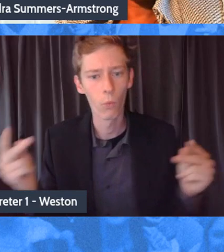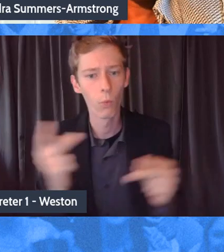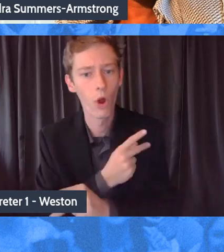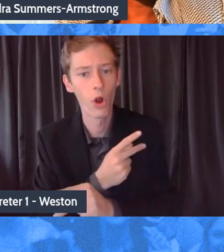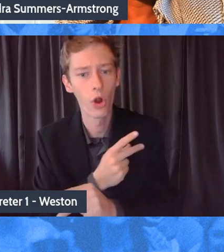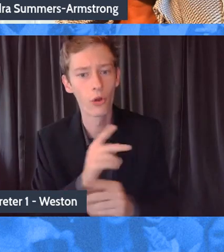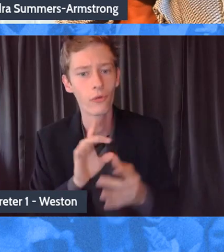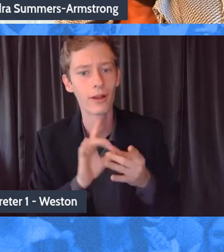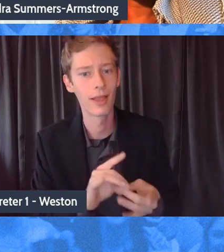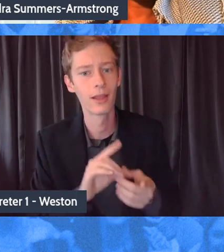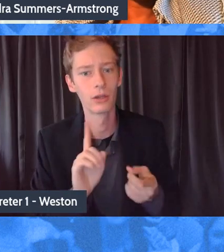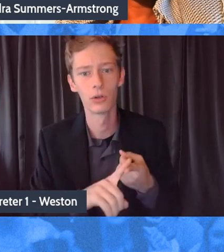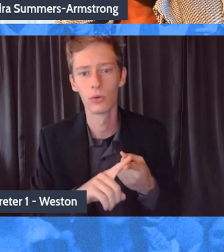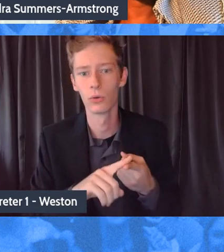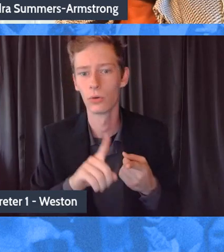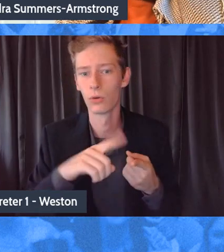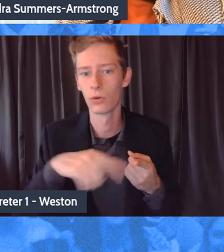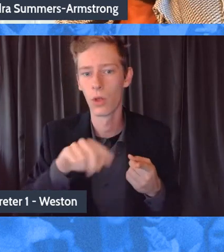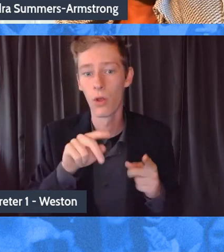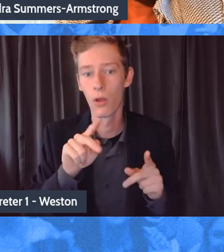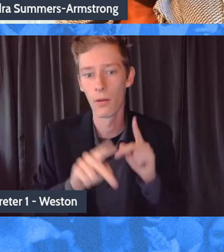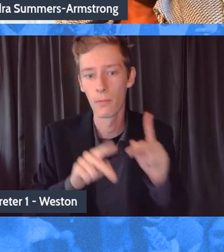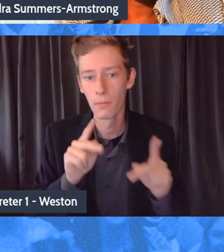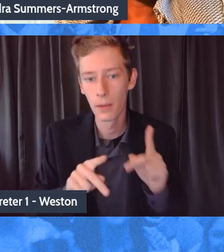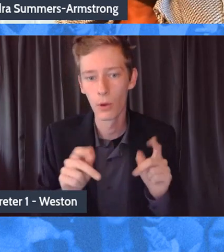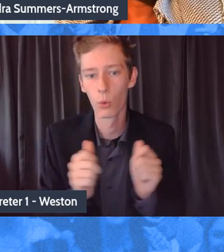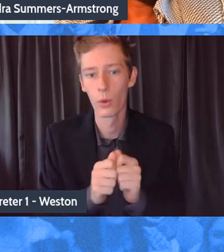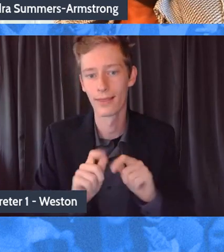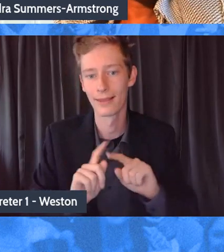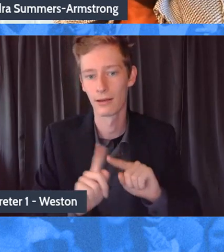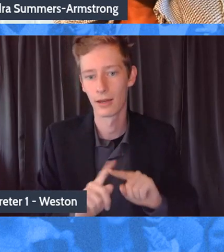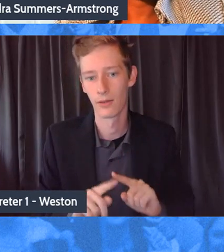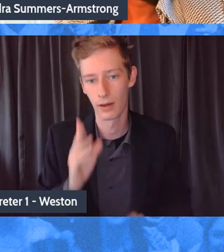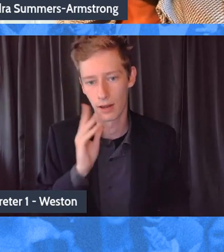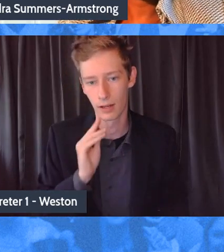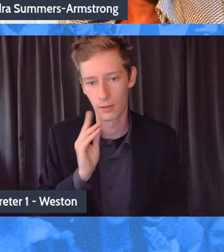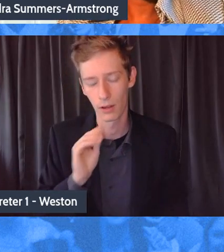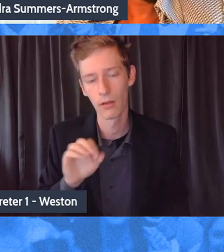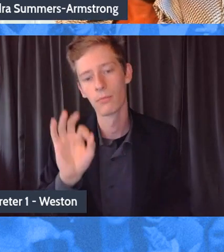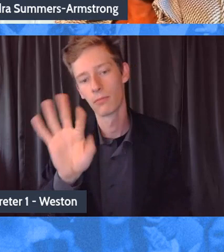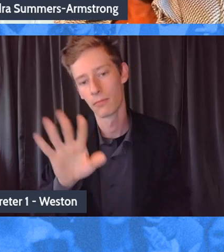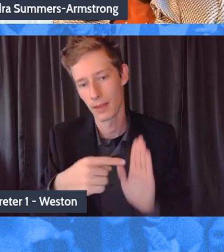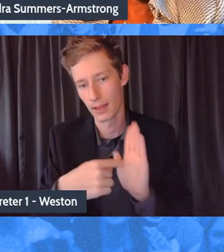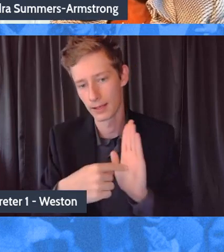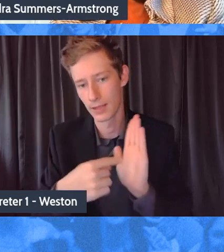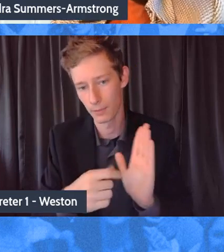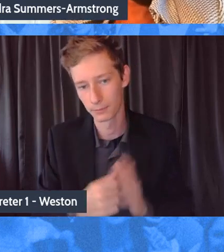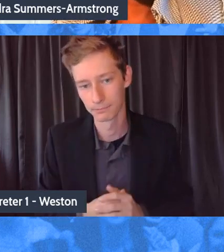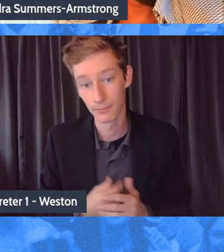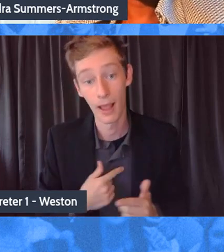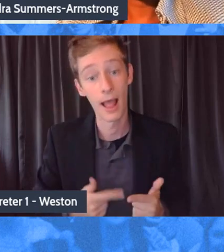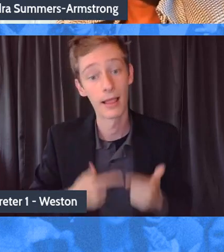and folks who have different experiences. And so for me, I'll give you an example. I live on the border.